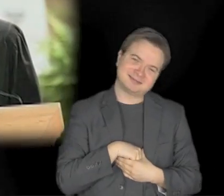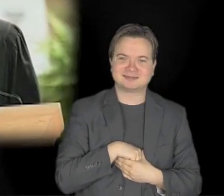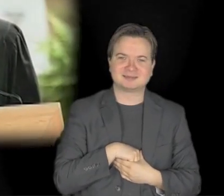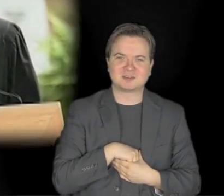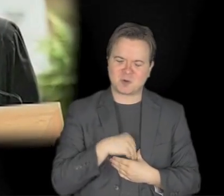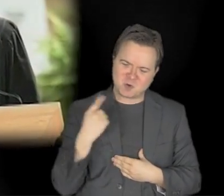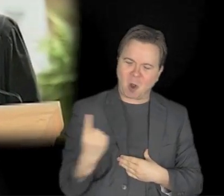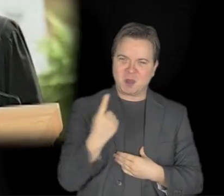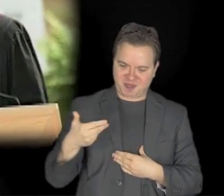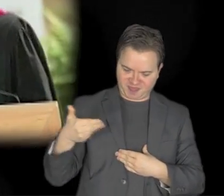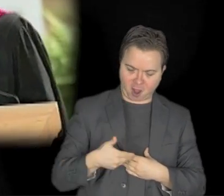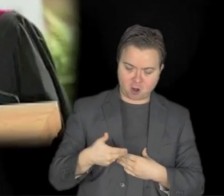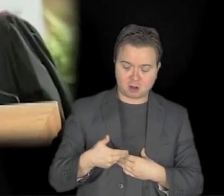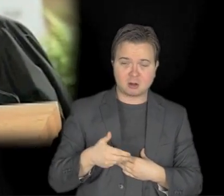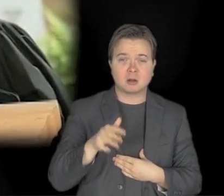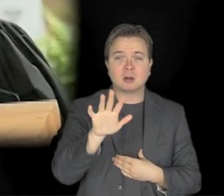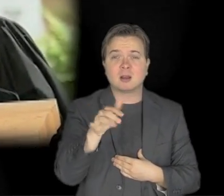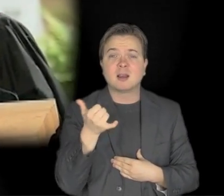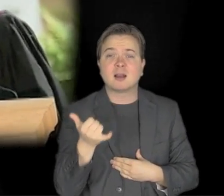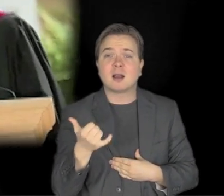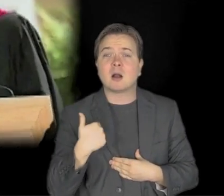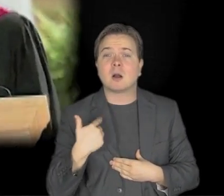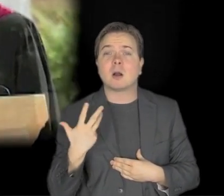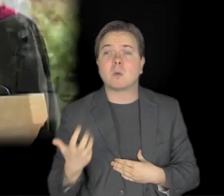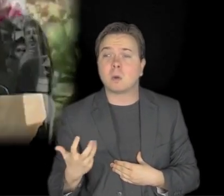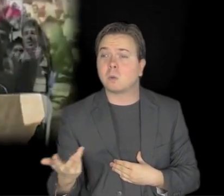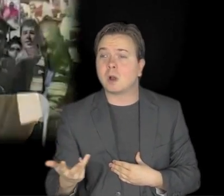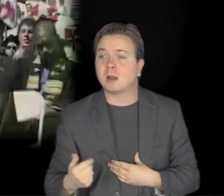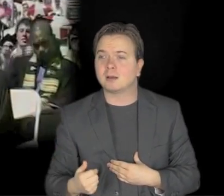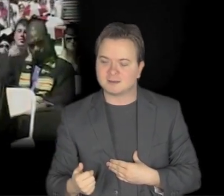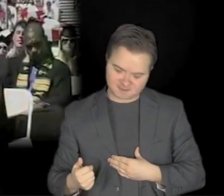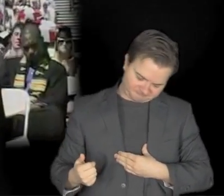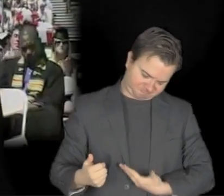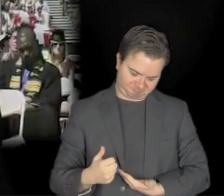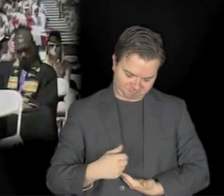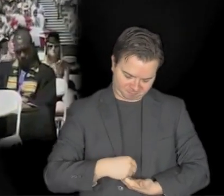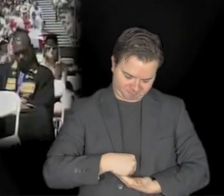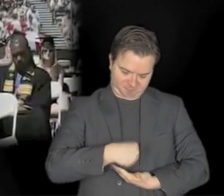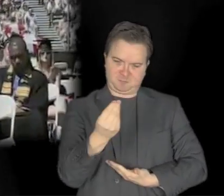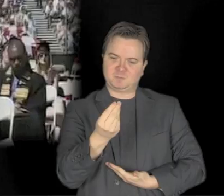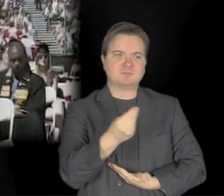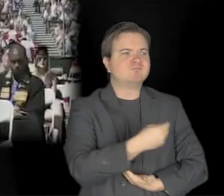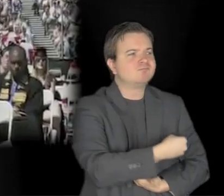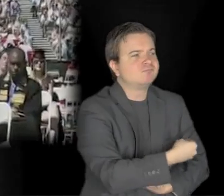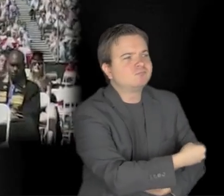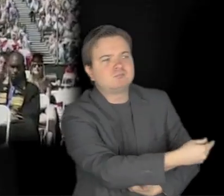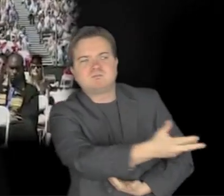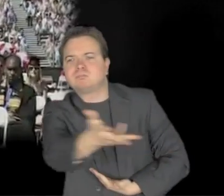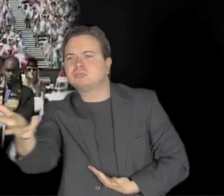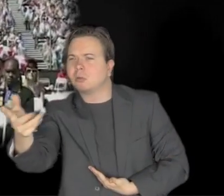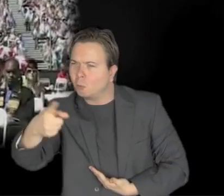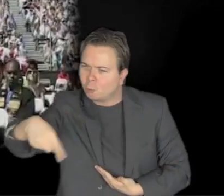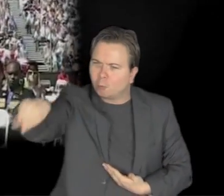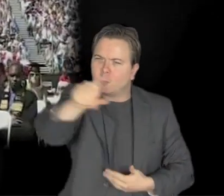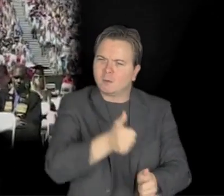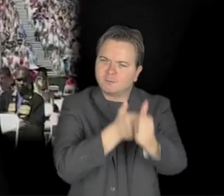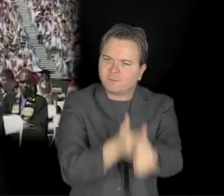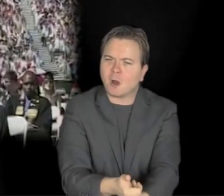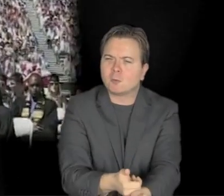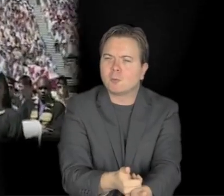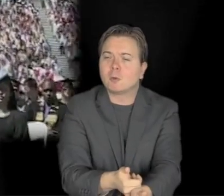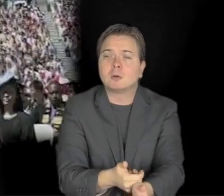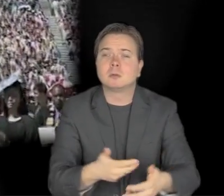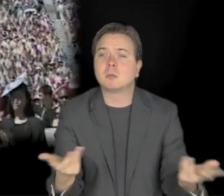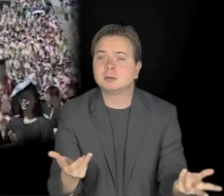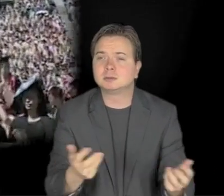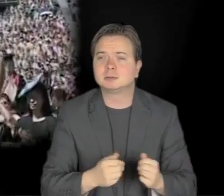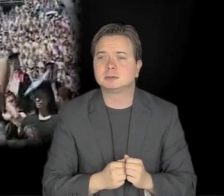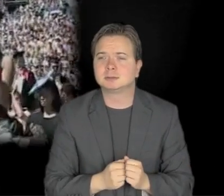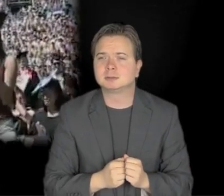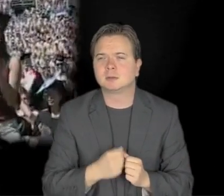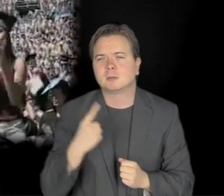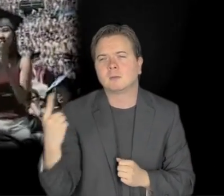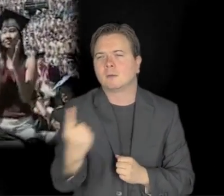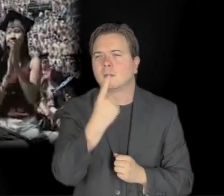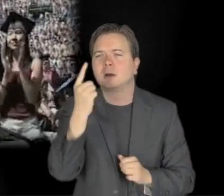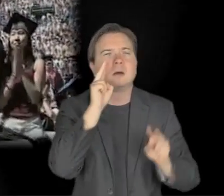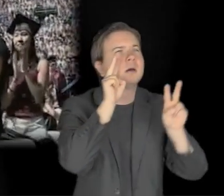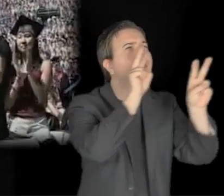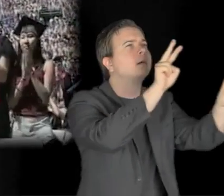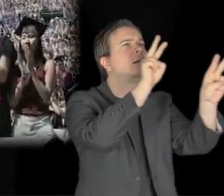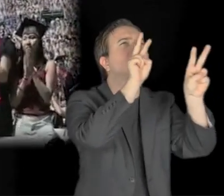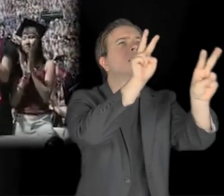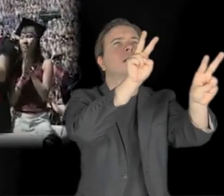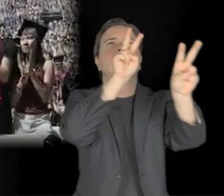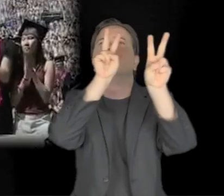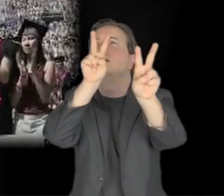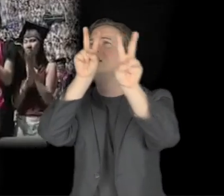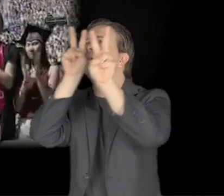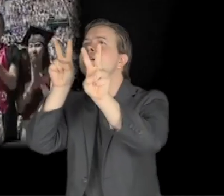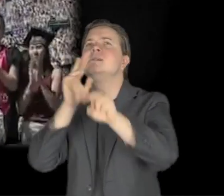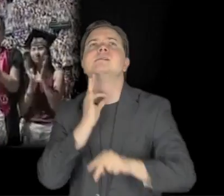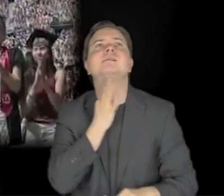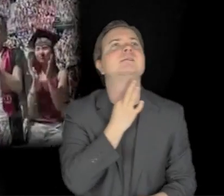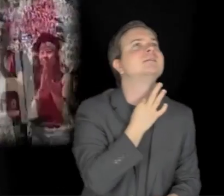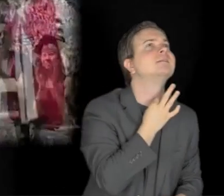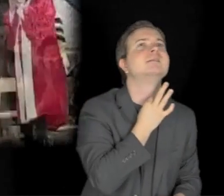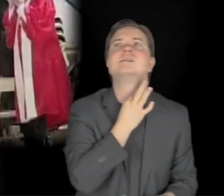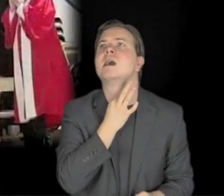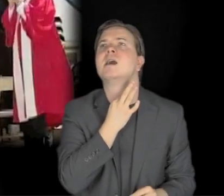Thank you all very much.